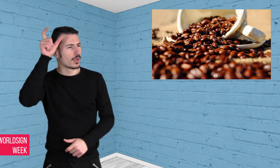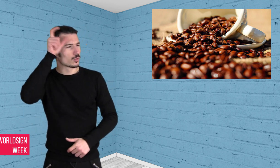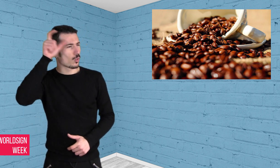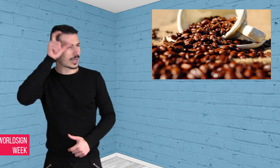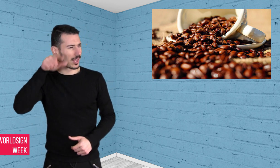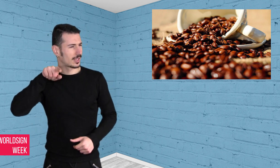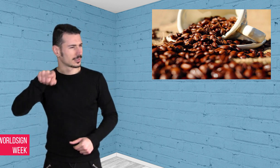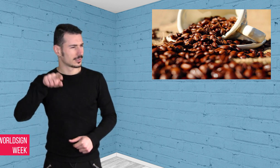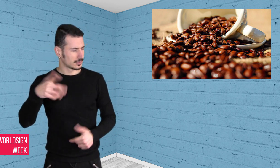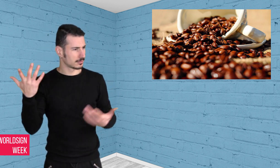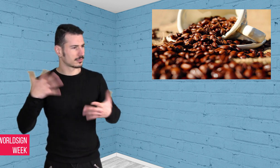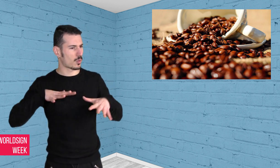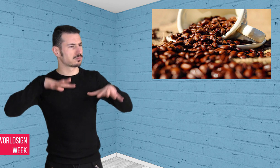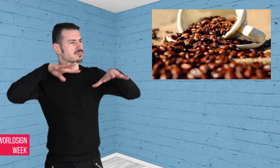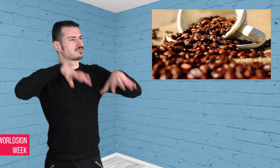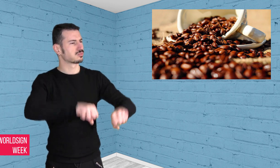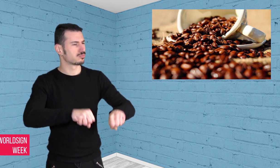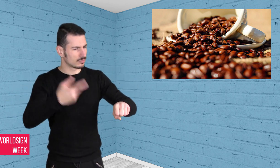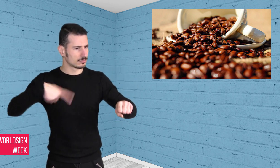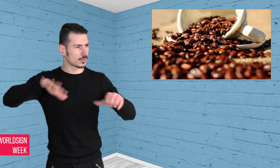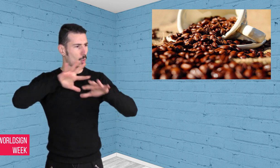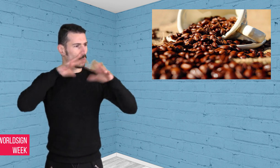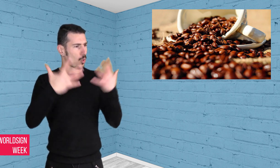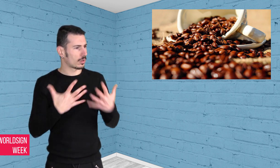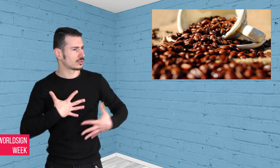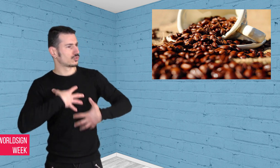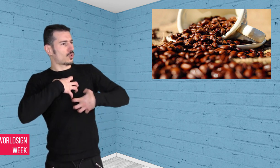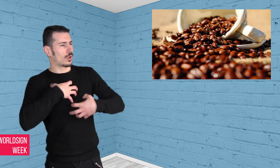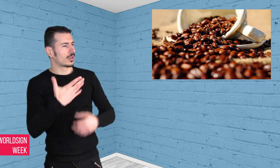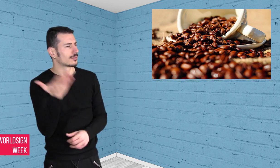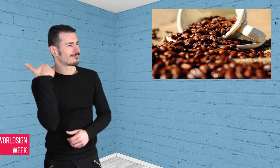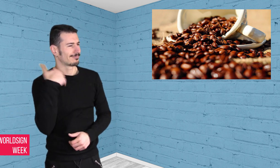Turkey’s coup shocked the world in the